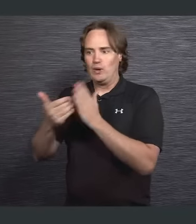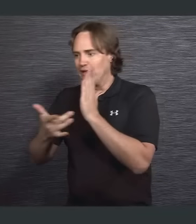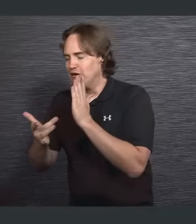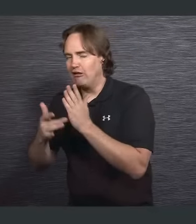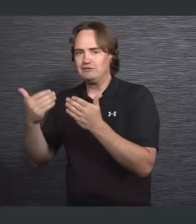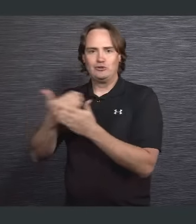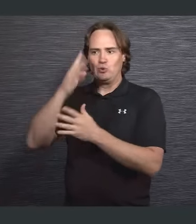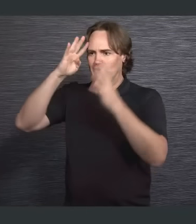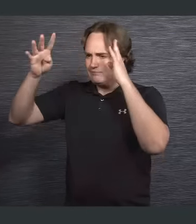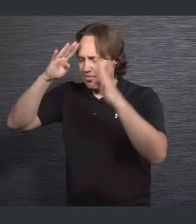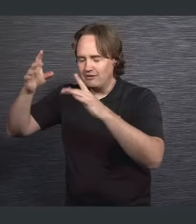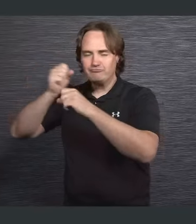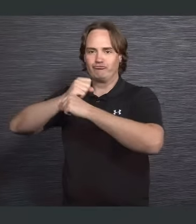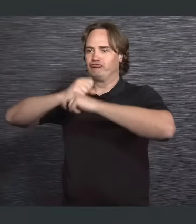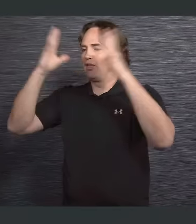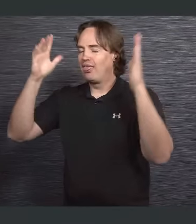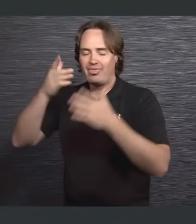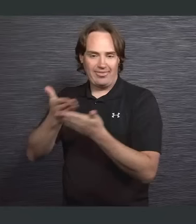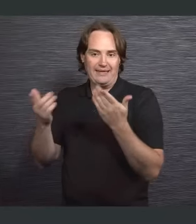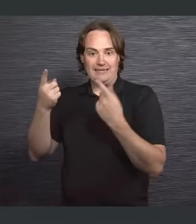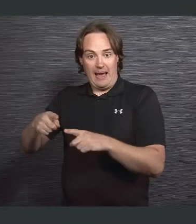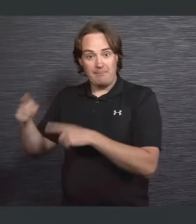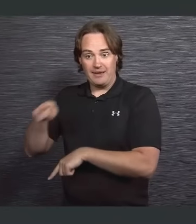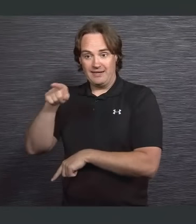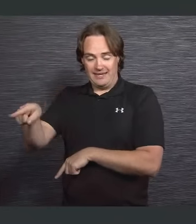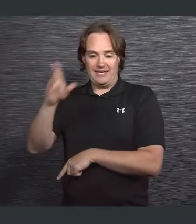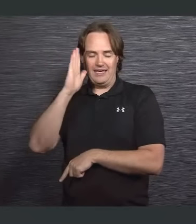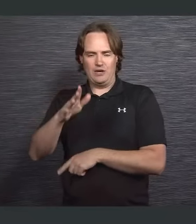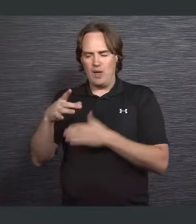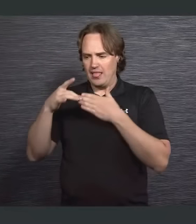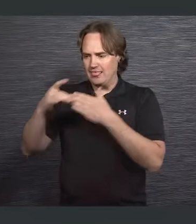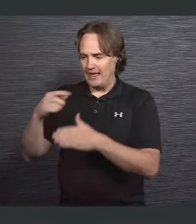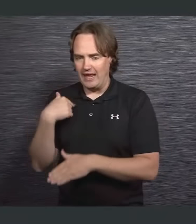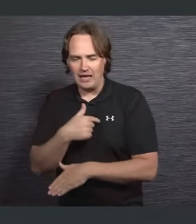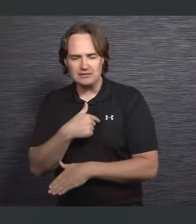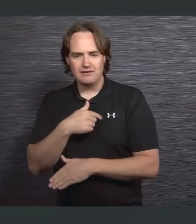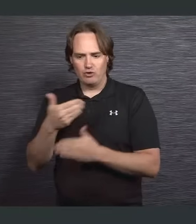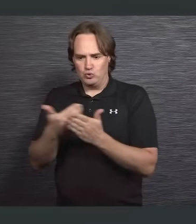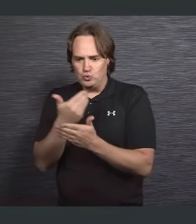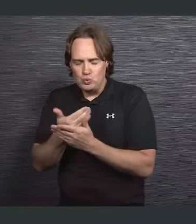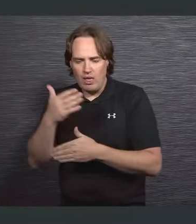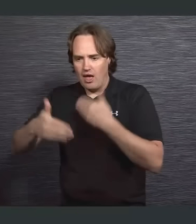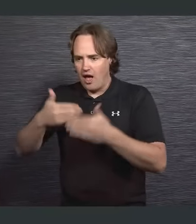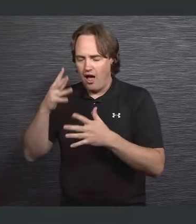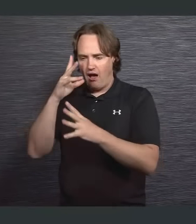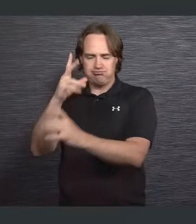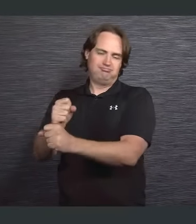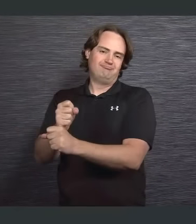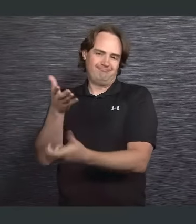collide in what will be an electrifying film that reflects the emotion of racing. But what is interesting, is that this is not